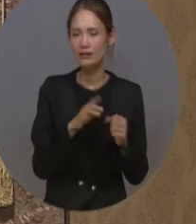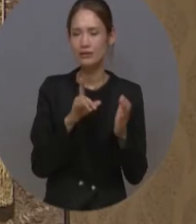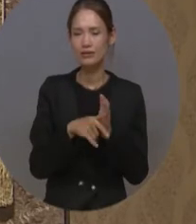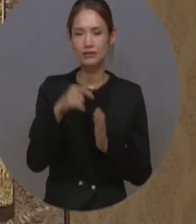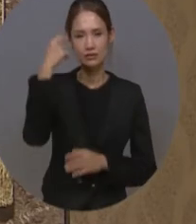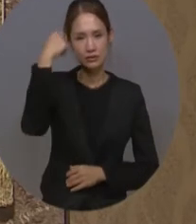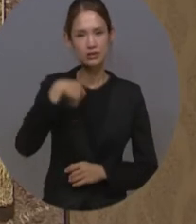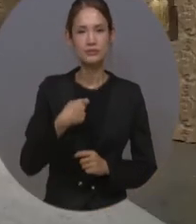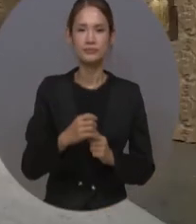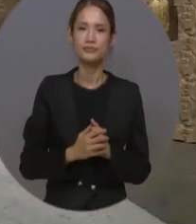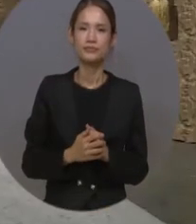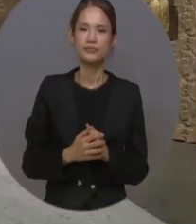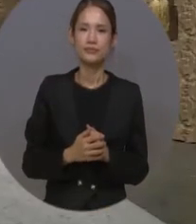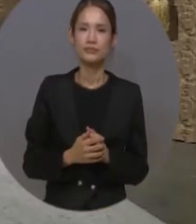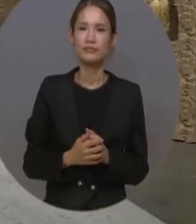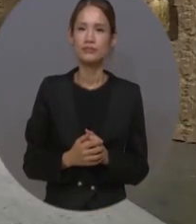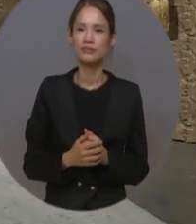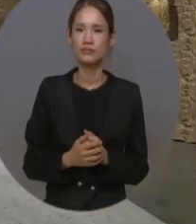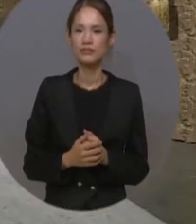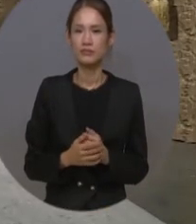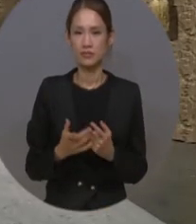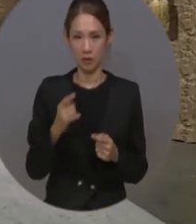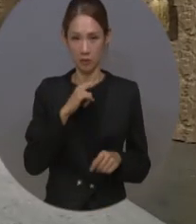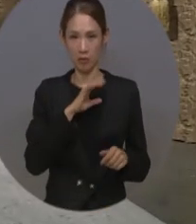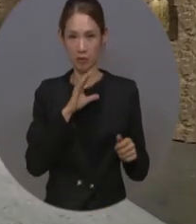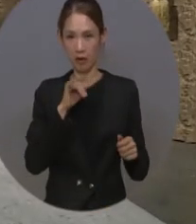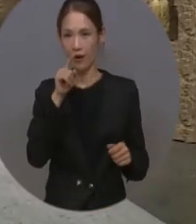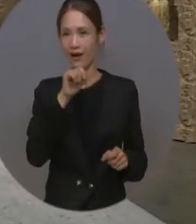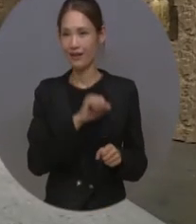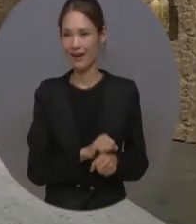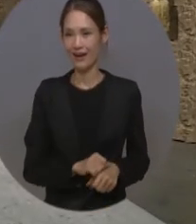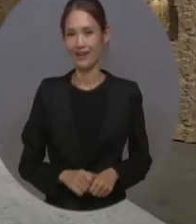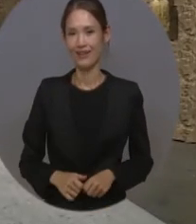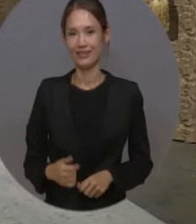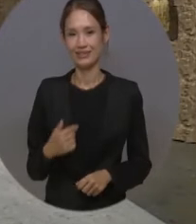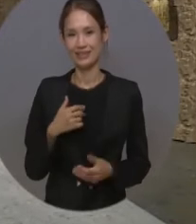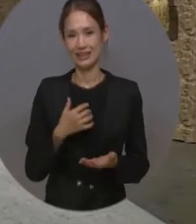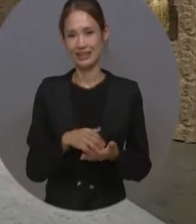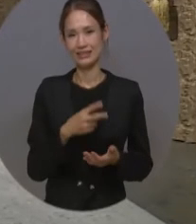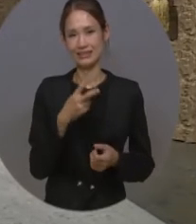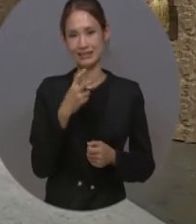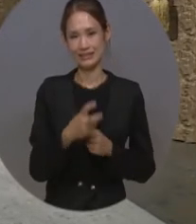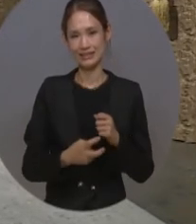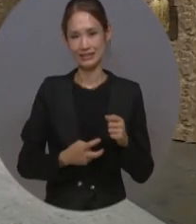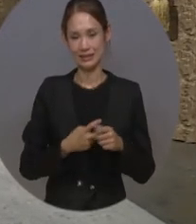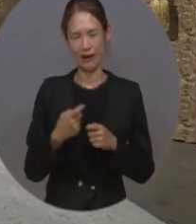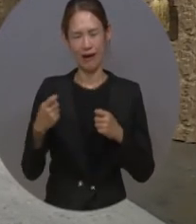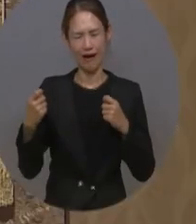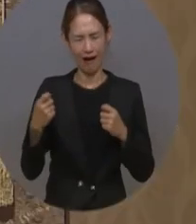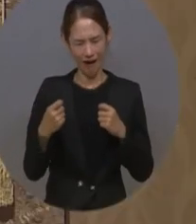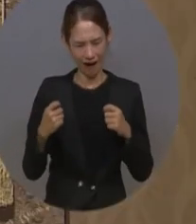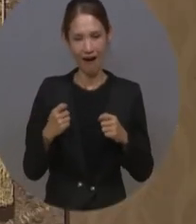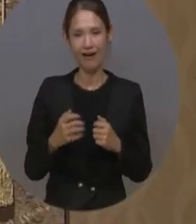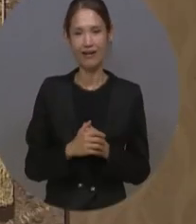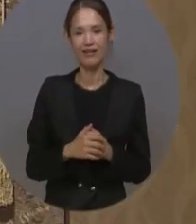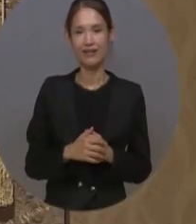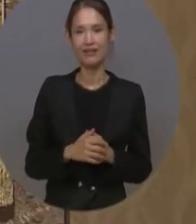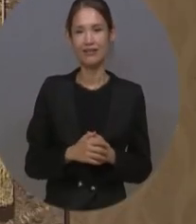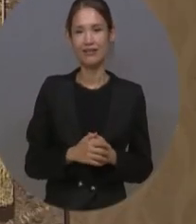You're really good at mimicking snoring Since I've lived with snoring for nearly 20 years